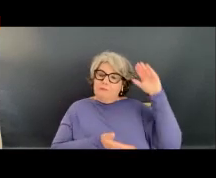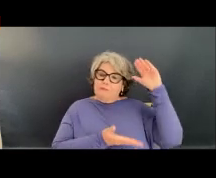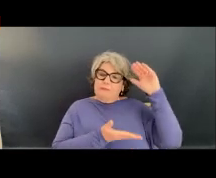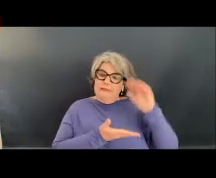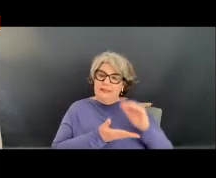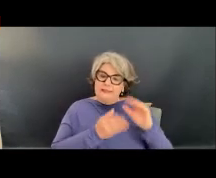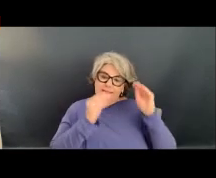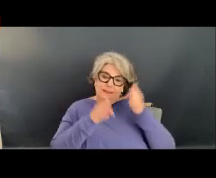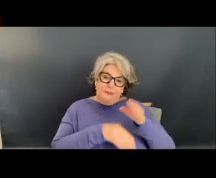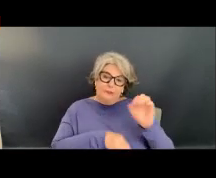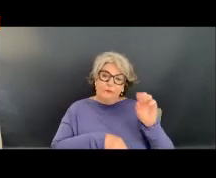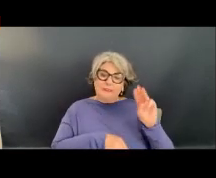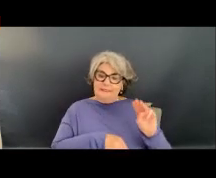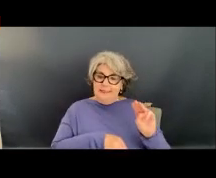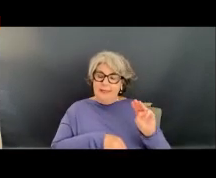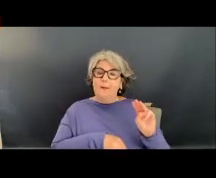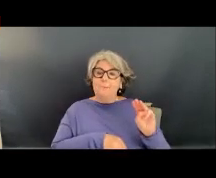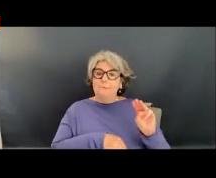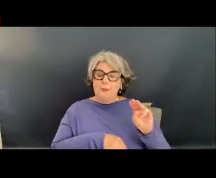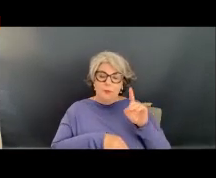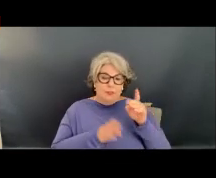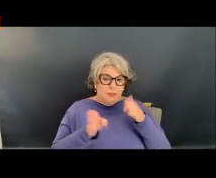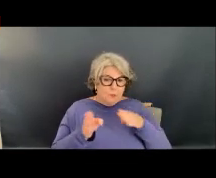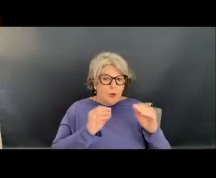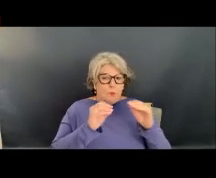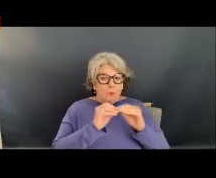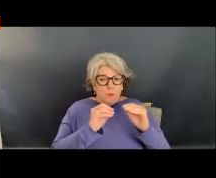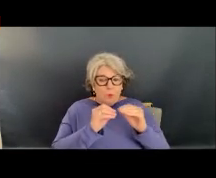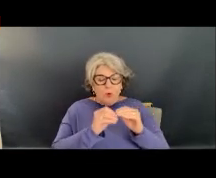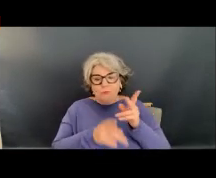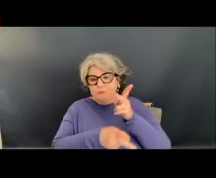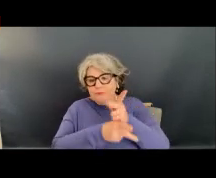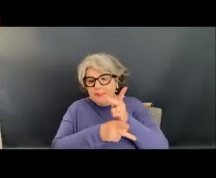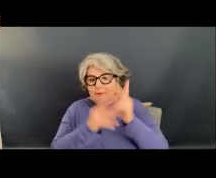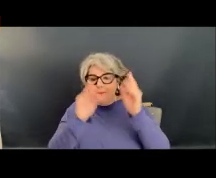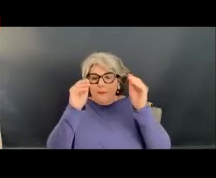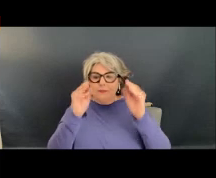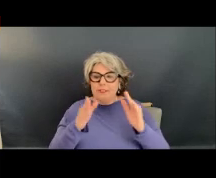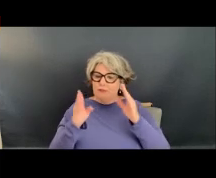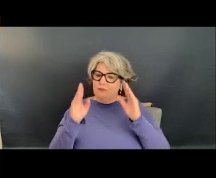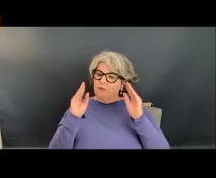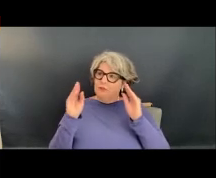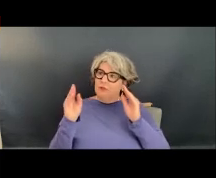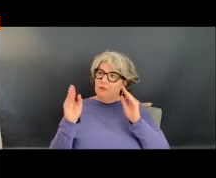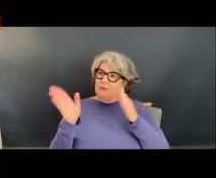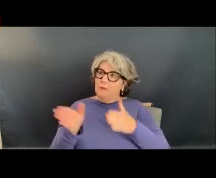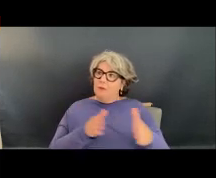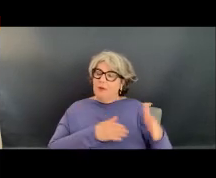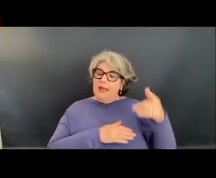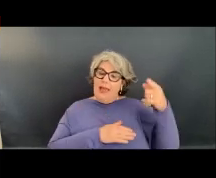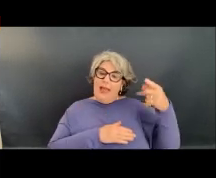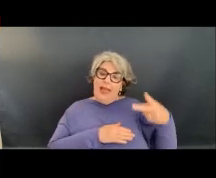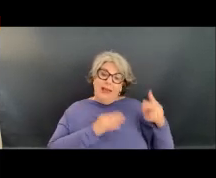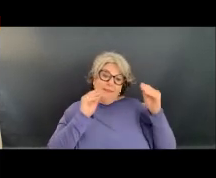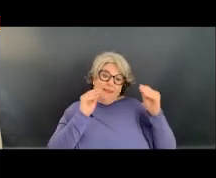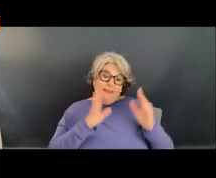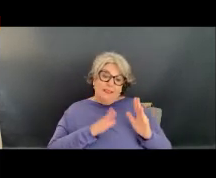We still have a shortage. We need to prepare more. We need to retain those that we prepare. We're preparing half the teachers we we prepared a decade ago.